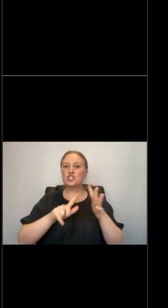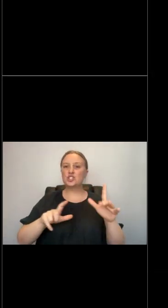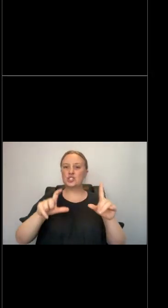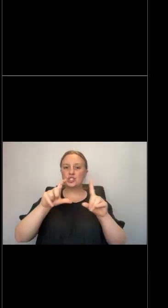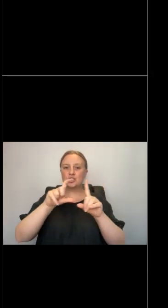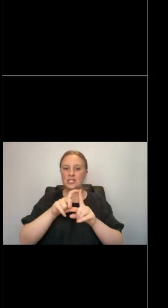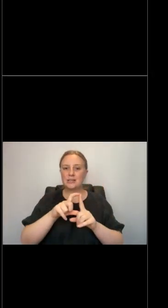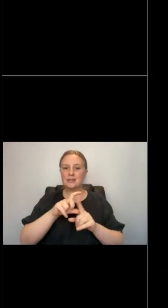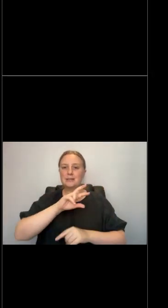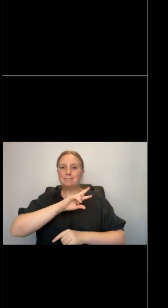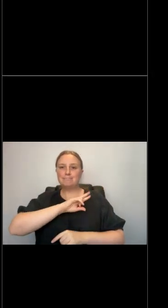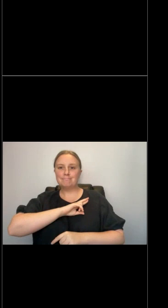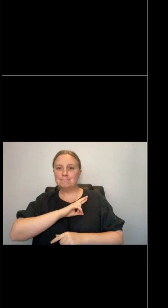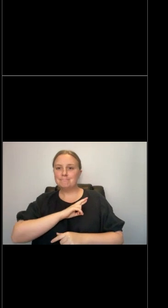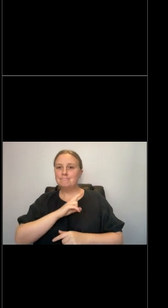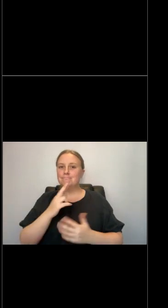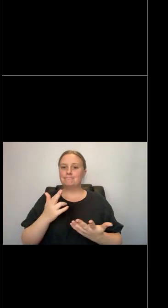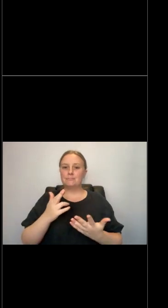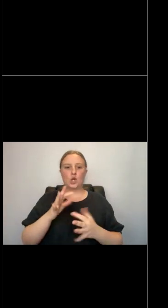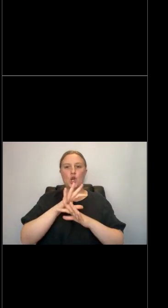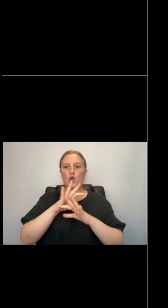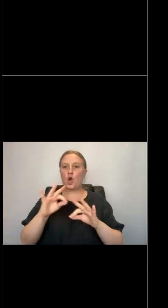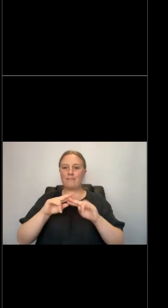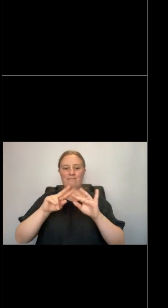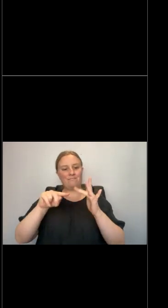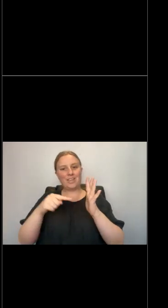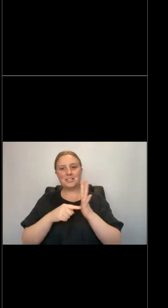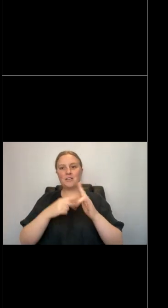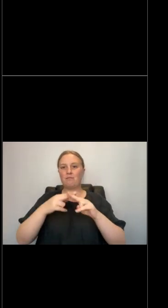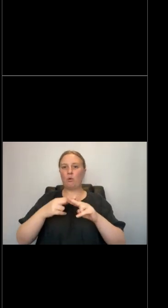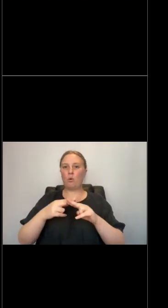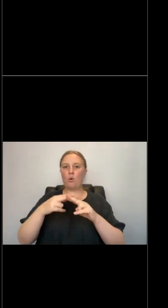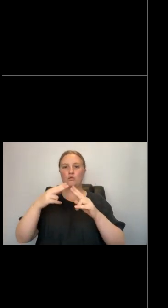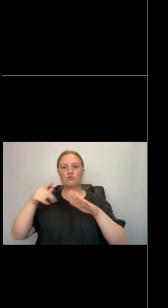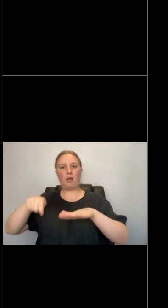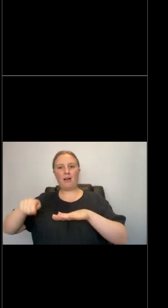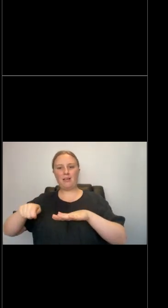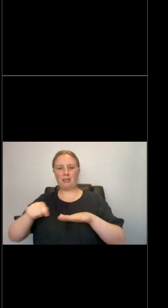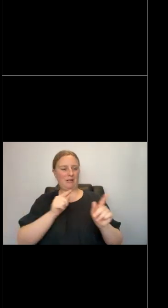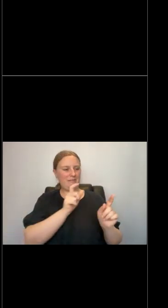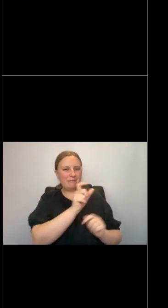So I want to touch upon the concept of unsound mind.